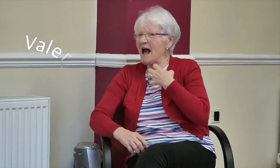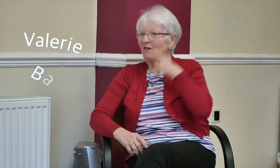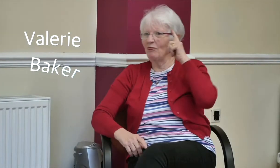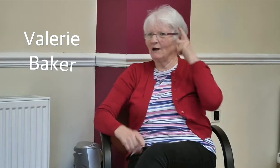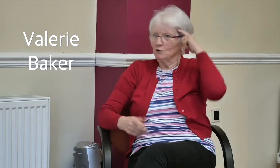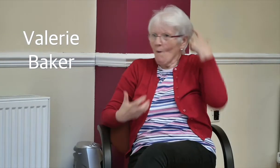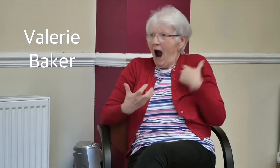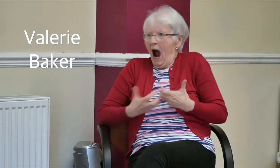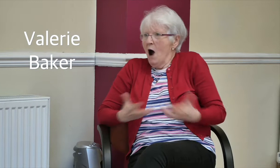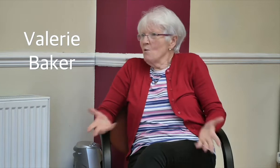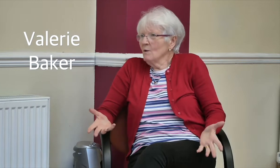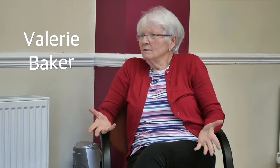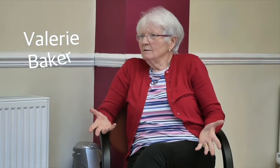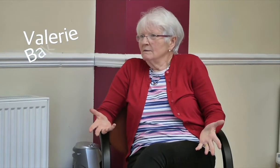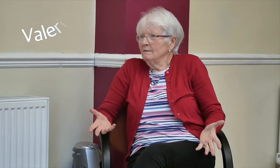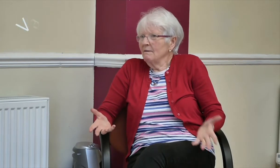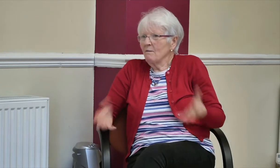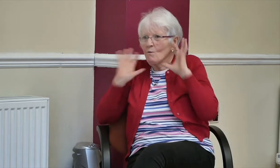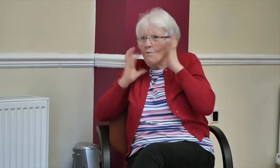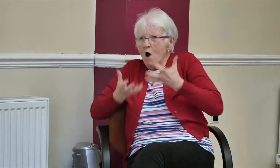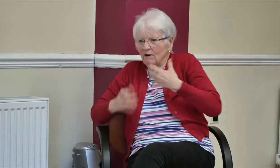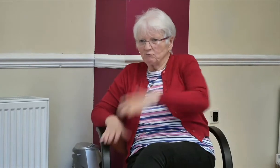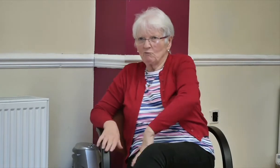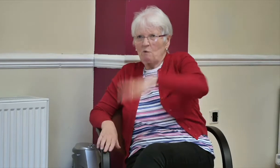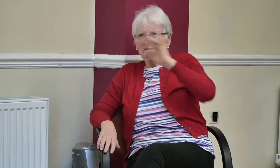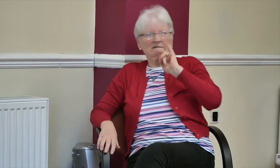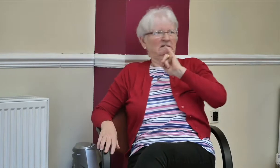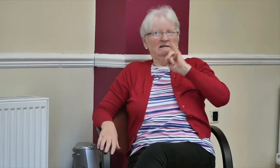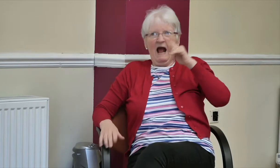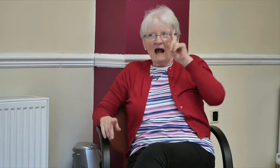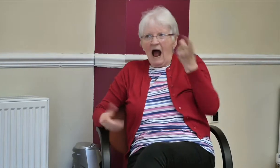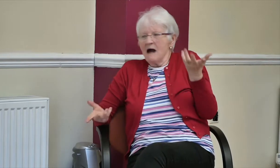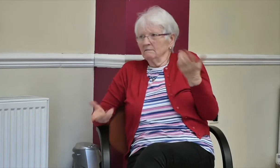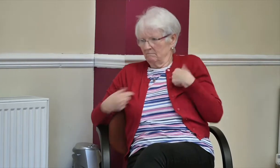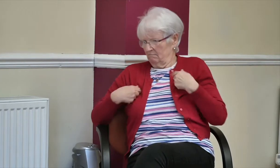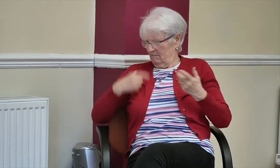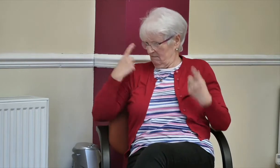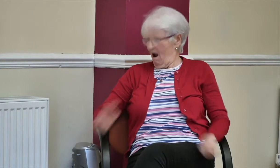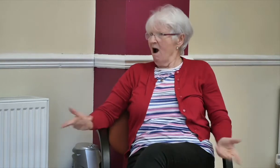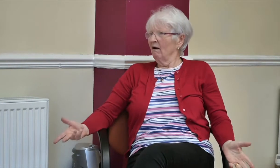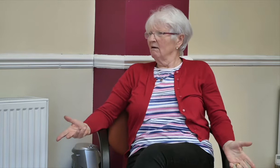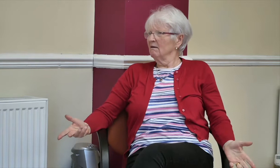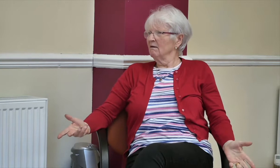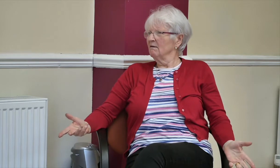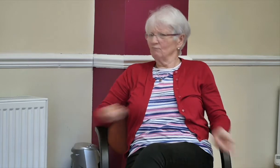It was frightening for [my parents] they didn't know what to do. They worried about my life, and the things I wouldn't be able to do. But I've shown them that I can!